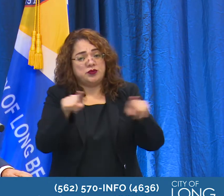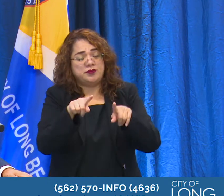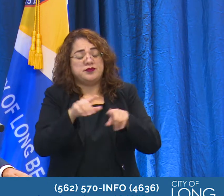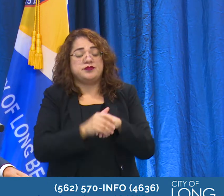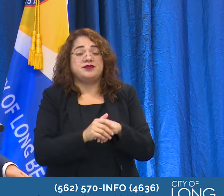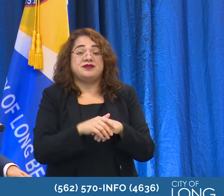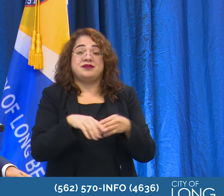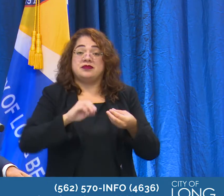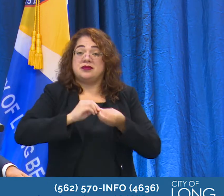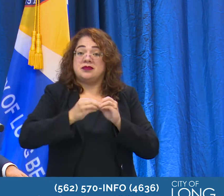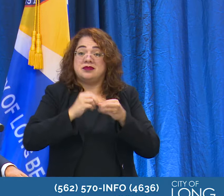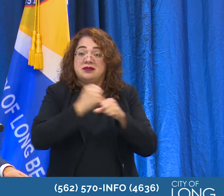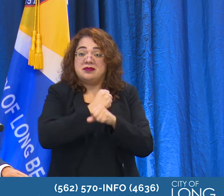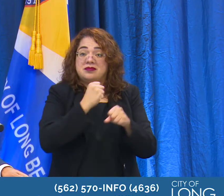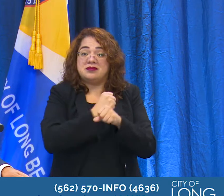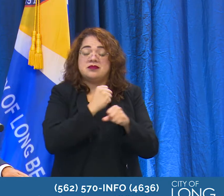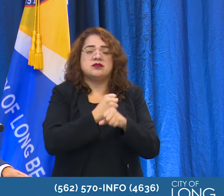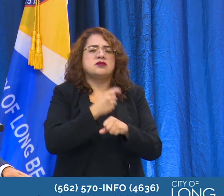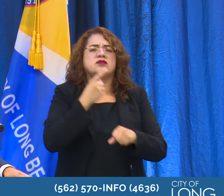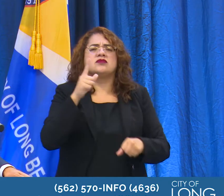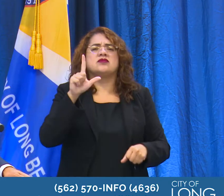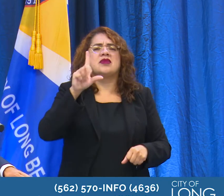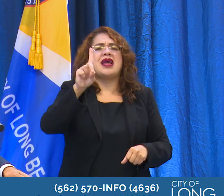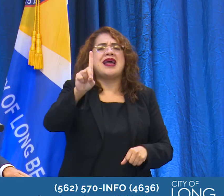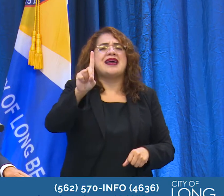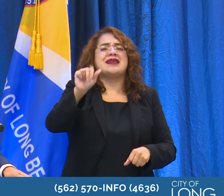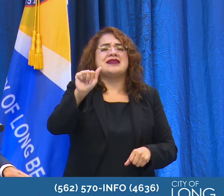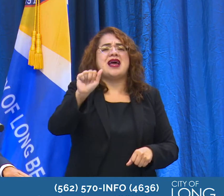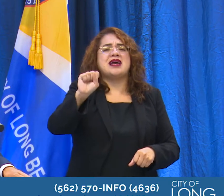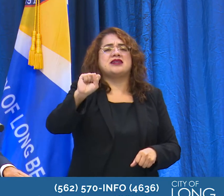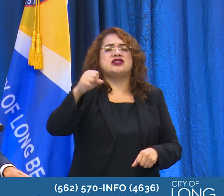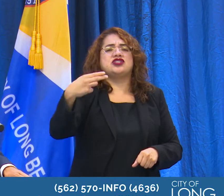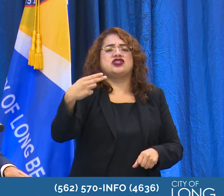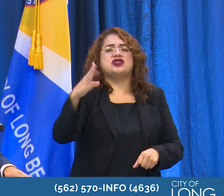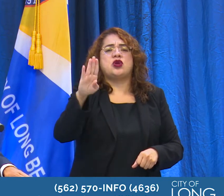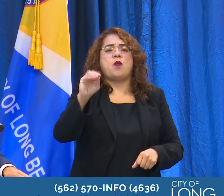is also available on our dashboard at all times and that's at the longbeach.gov/COVID19